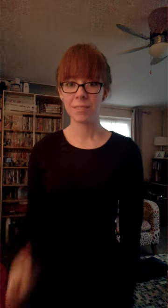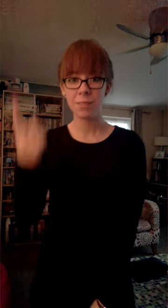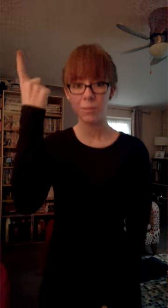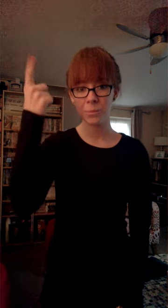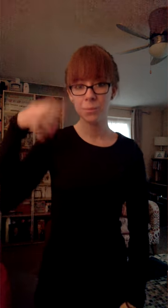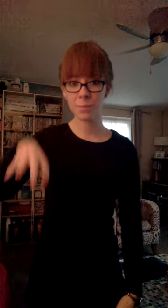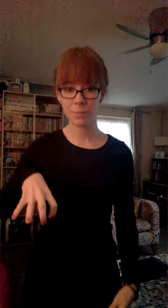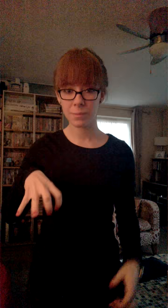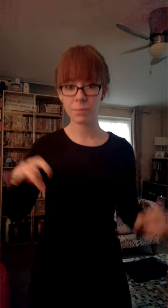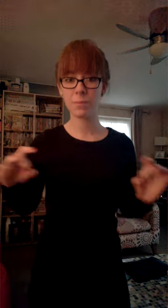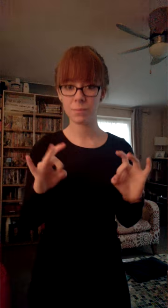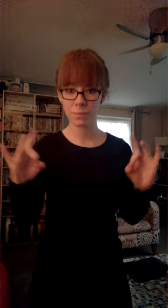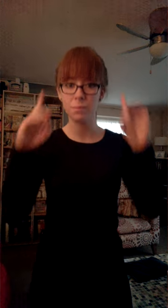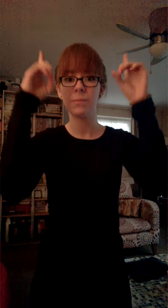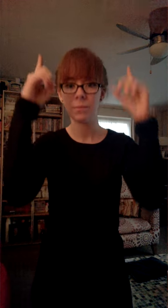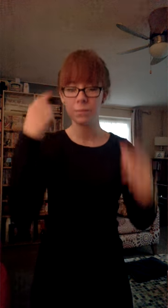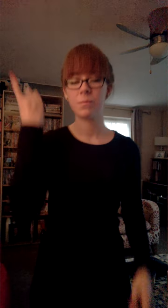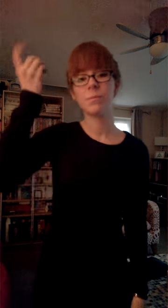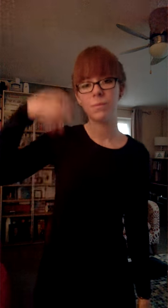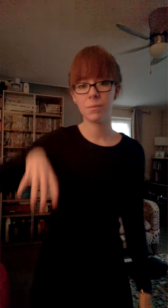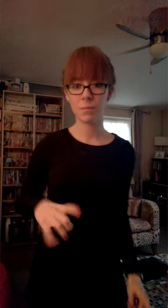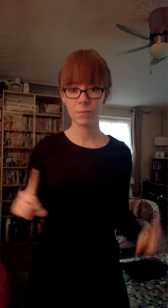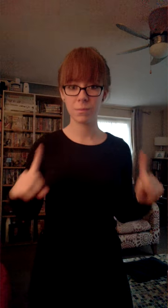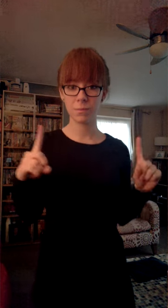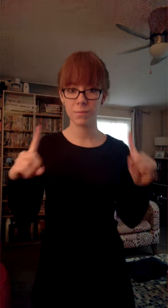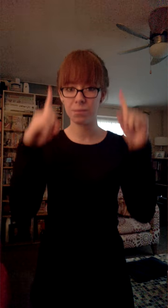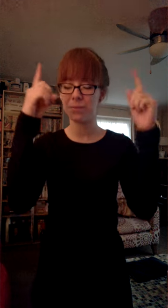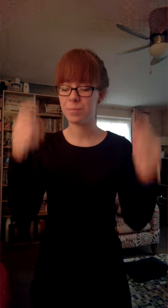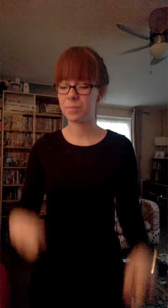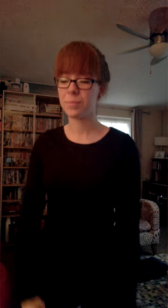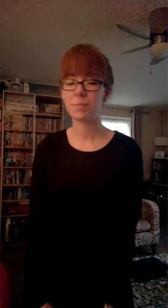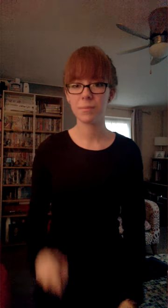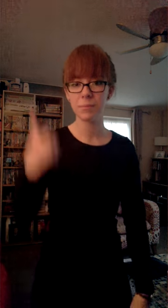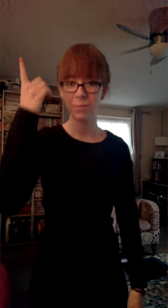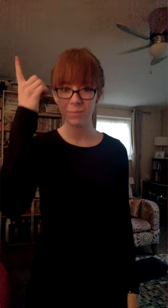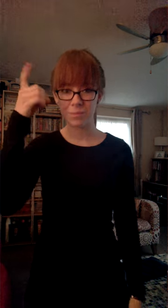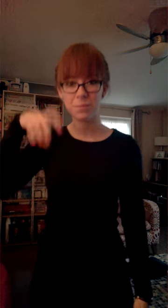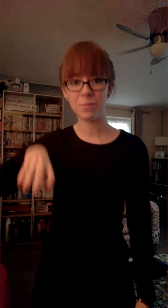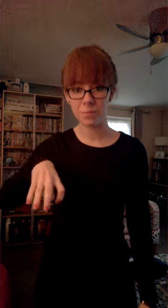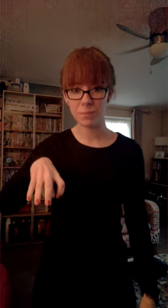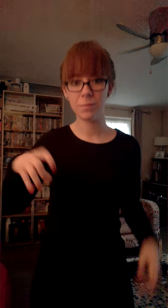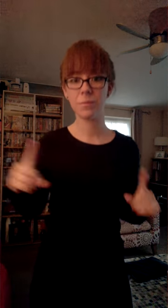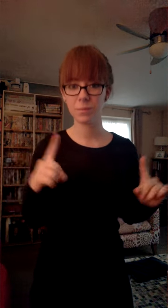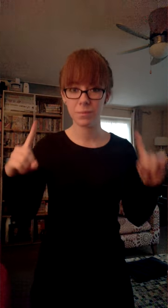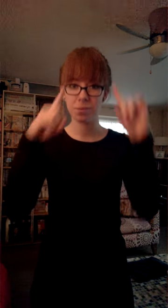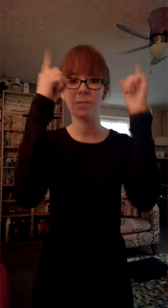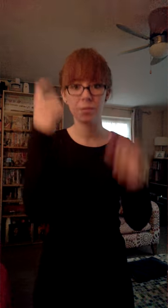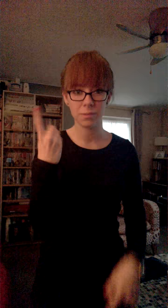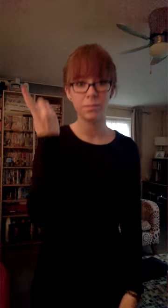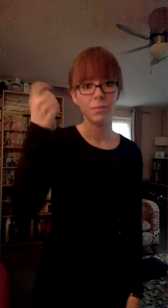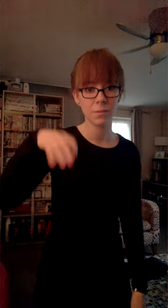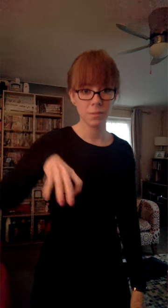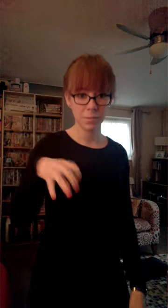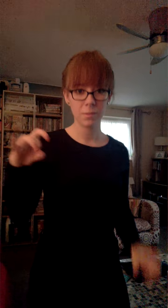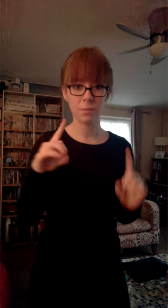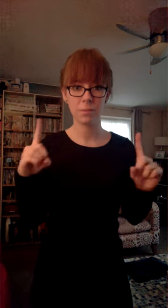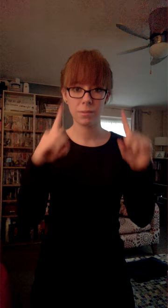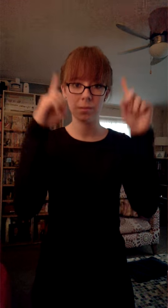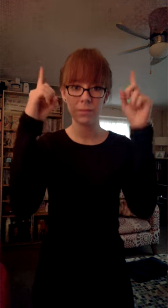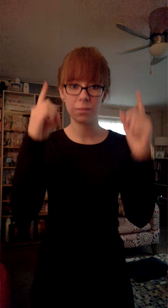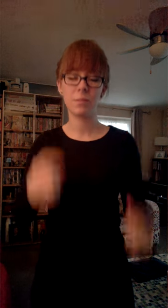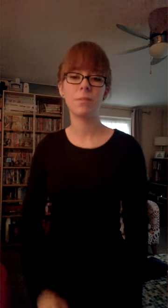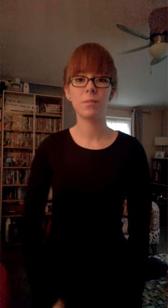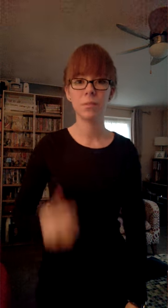Uptown Funk you up, Uptown Funk you up Uptown Funk you up, Uptown Funk you up, uh